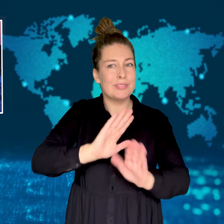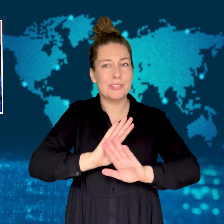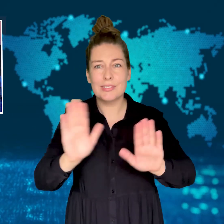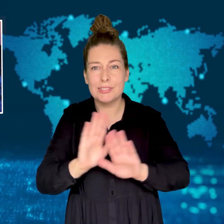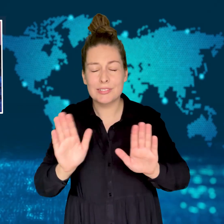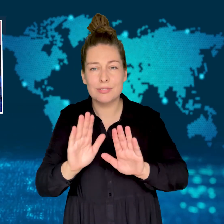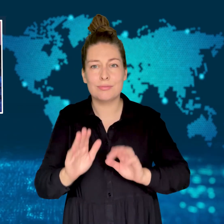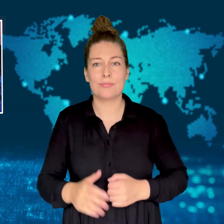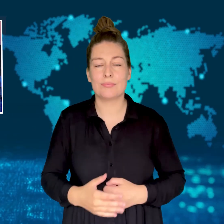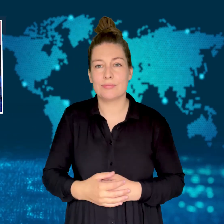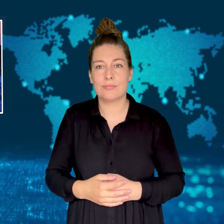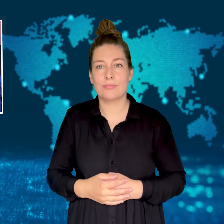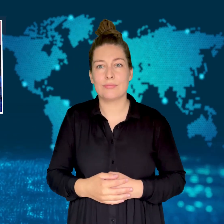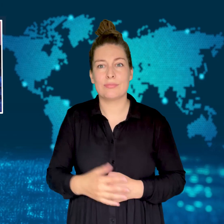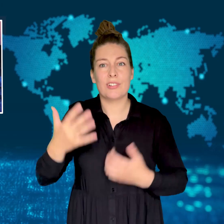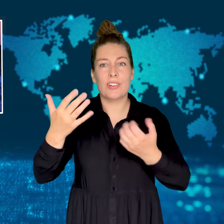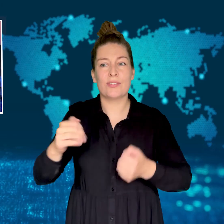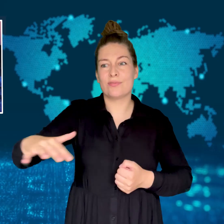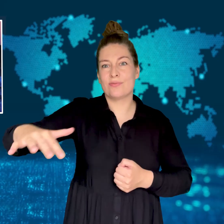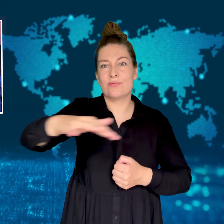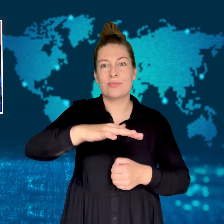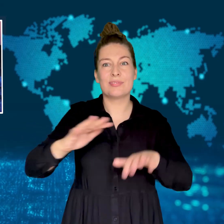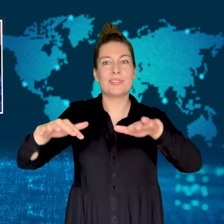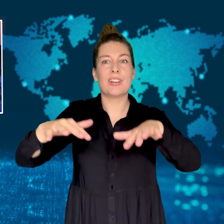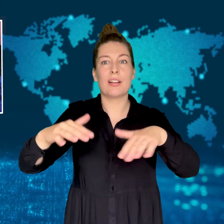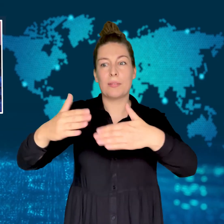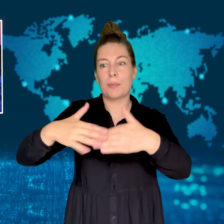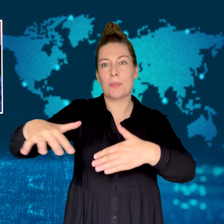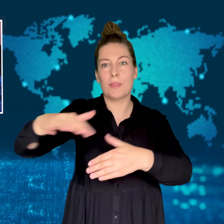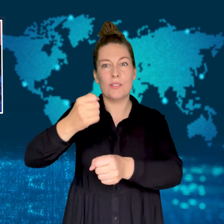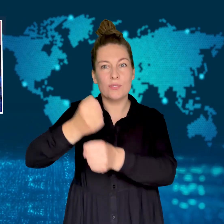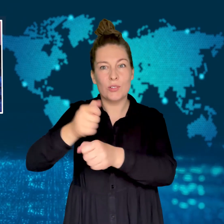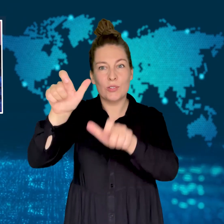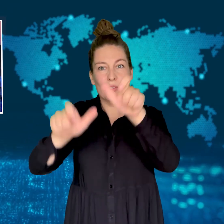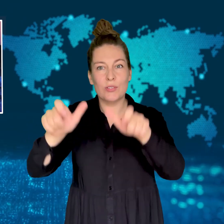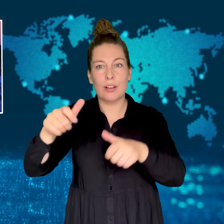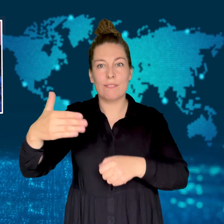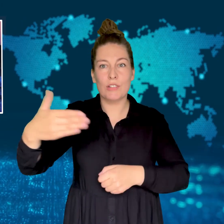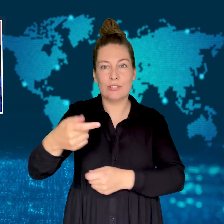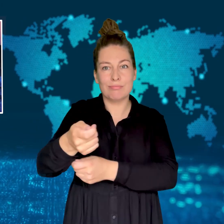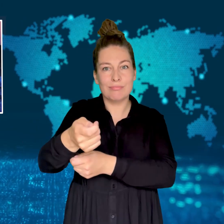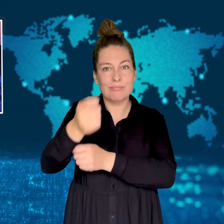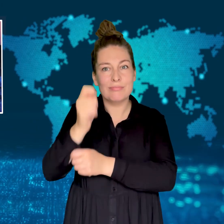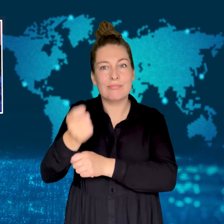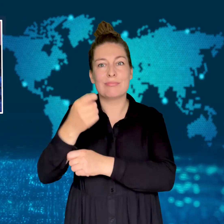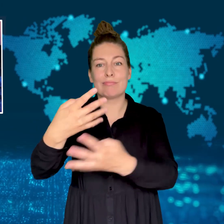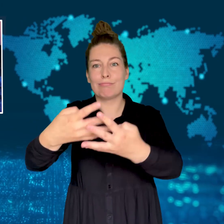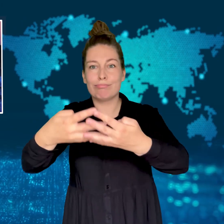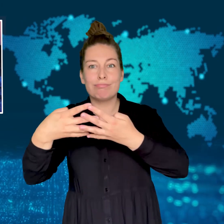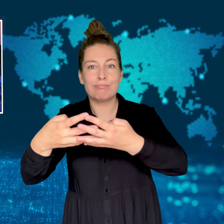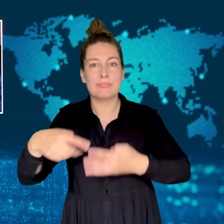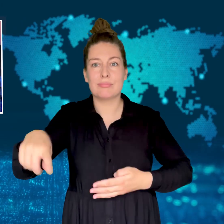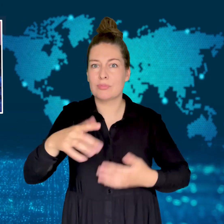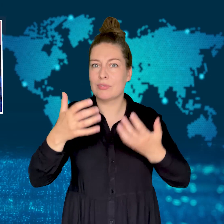China warned the IAEA not to approve the plan.